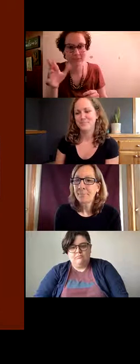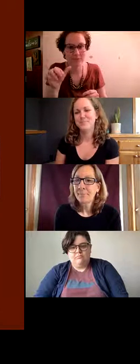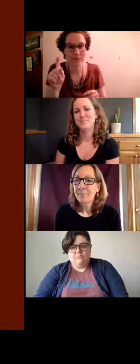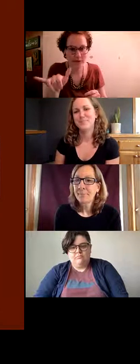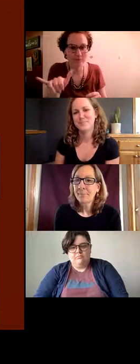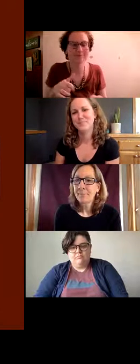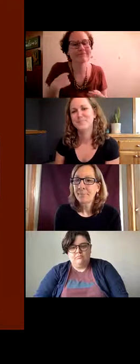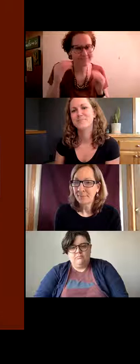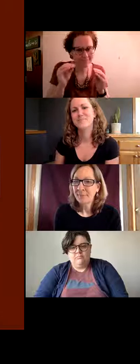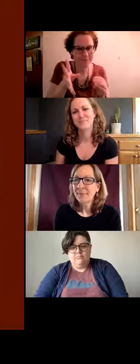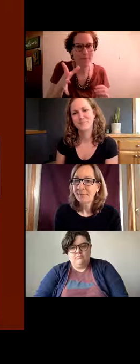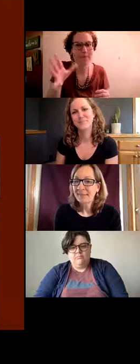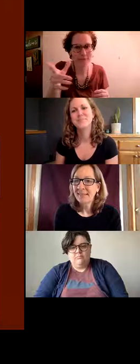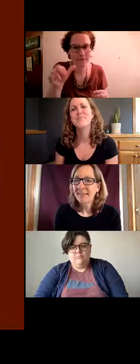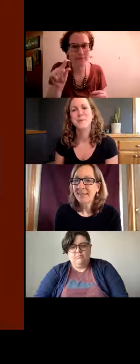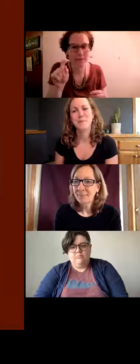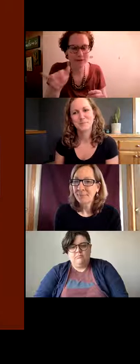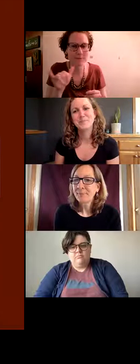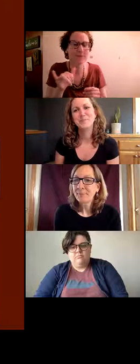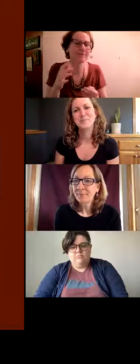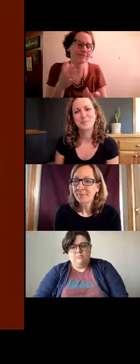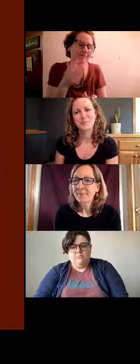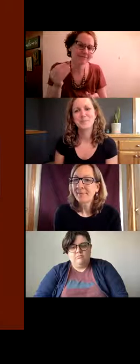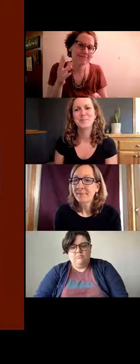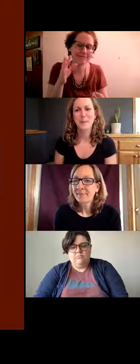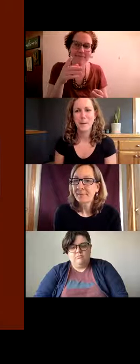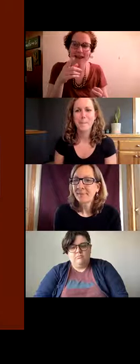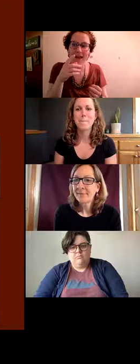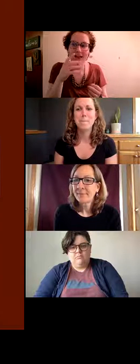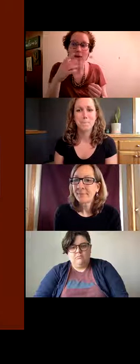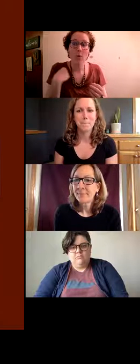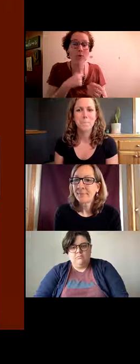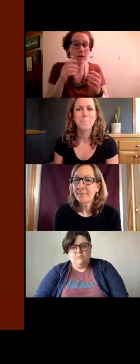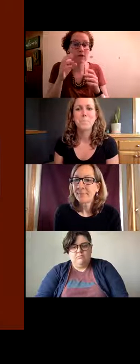languages. Michele teaches fourth and fifth grade. I also teach that grade level as well